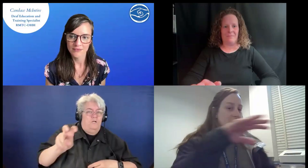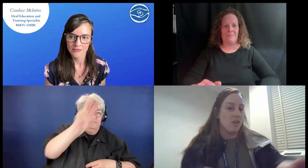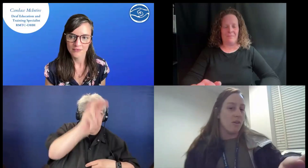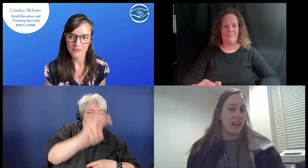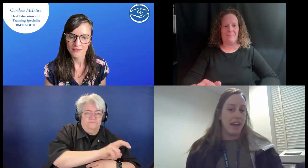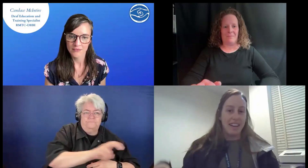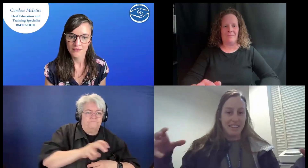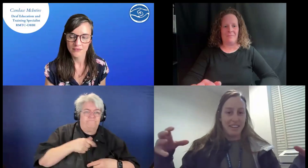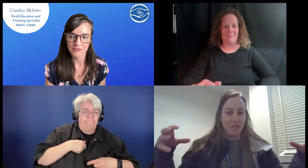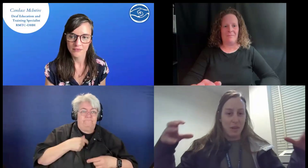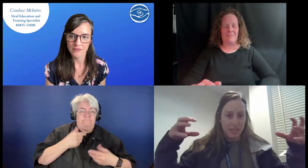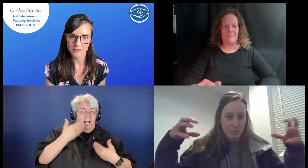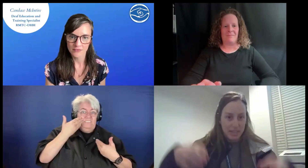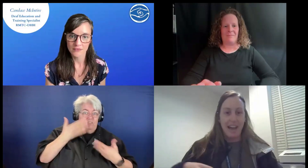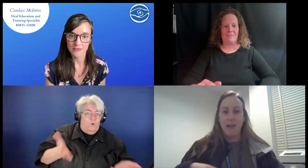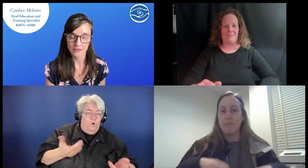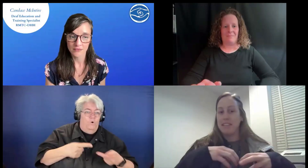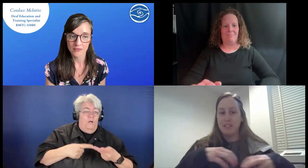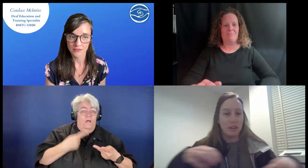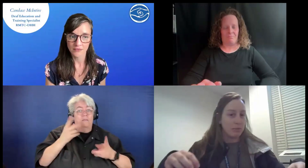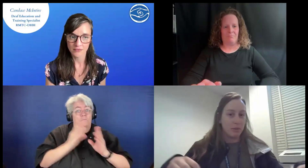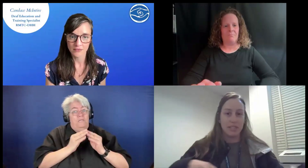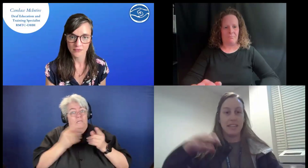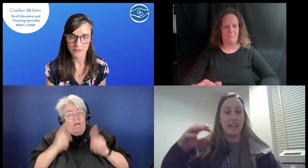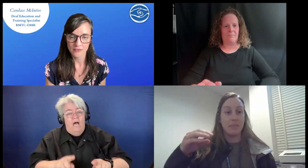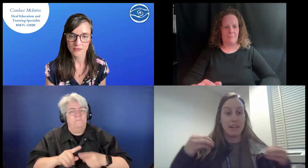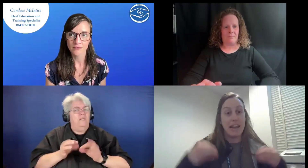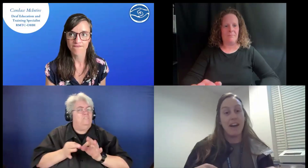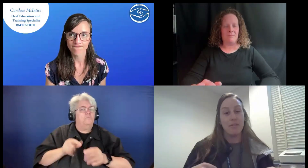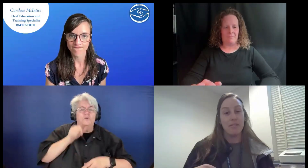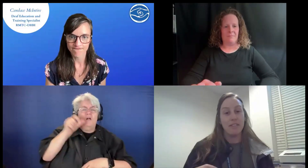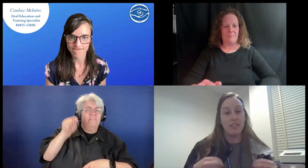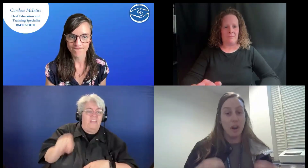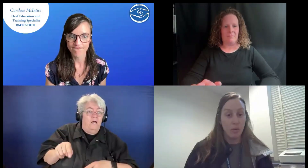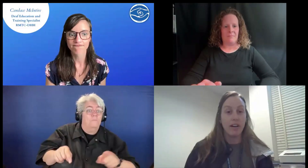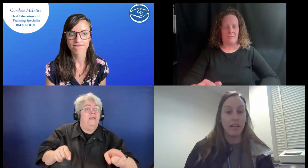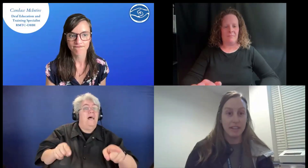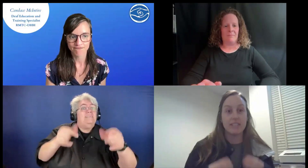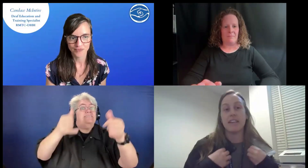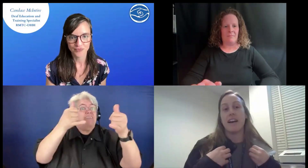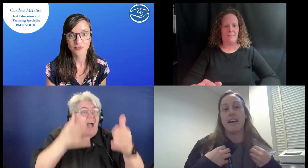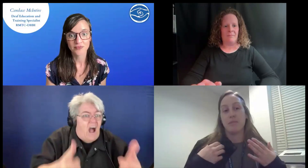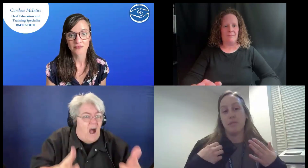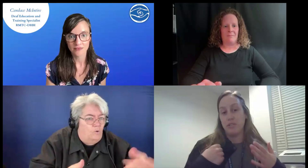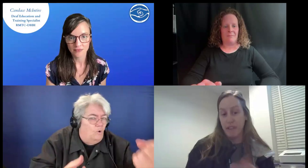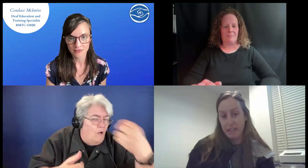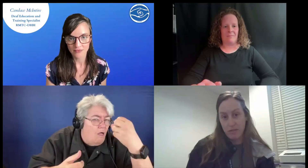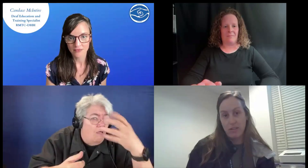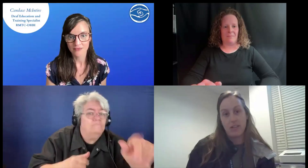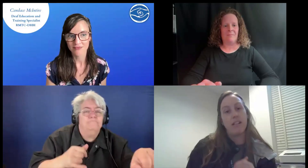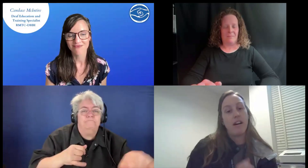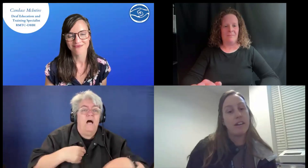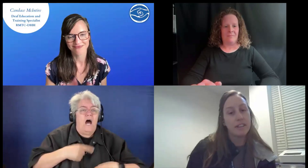didn't know all that. And when the meeting happened the interpreter wasn't there. But now knowing all this I am going to fight for it a lot